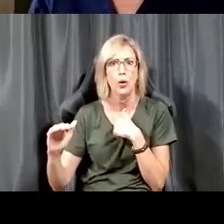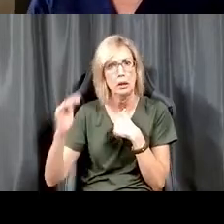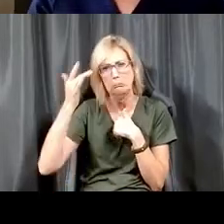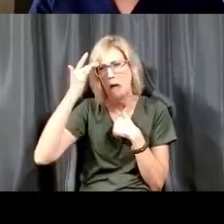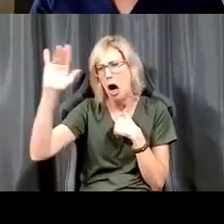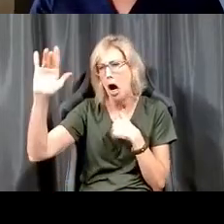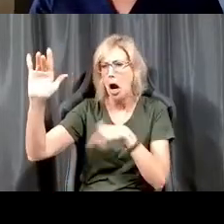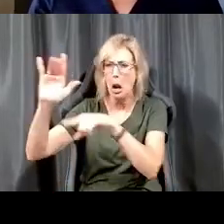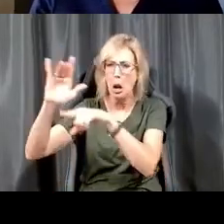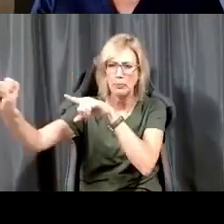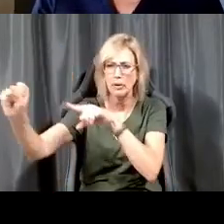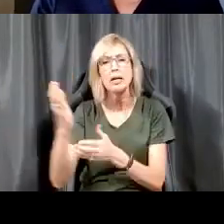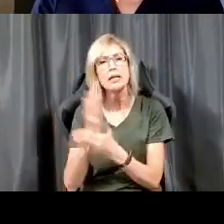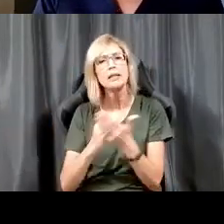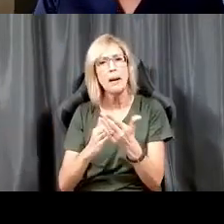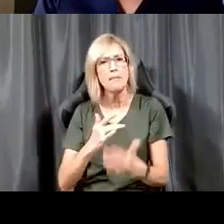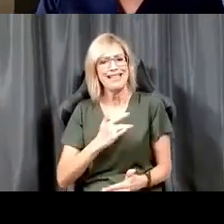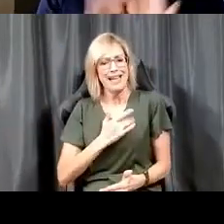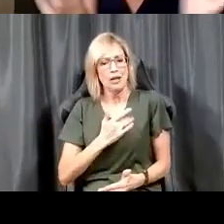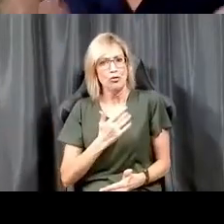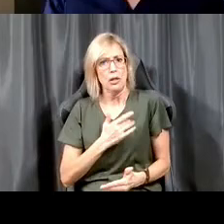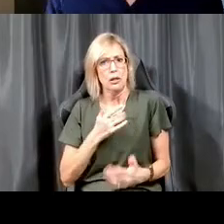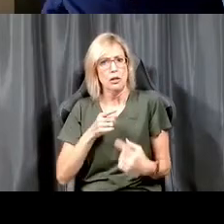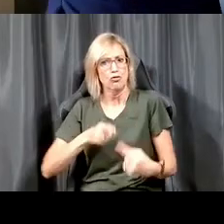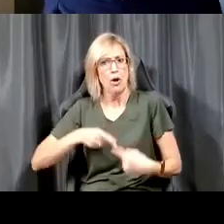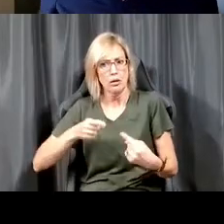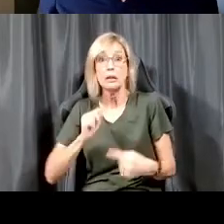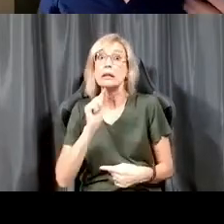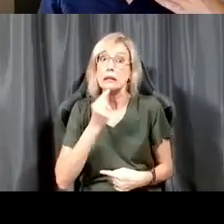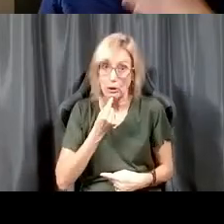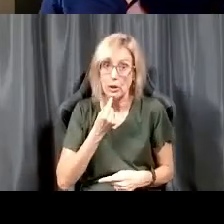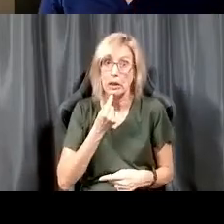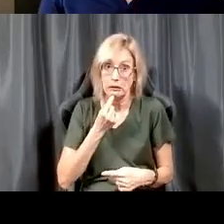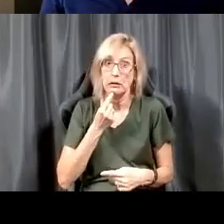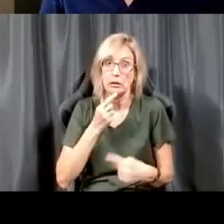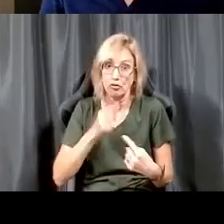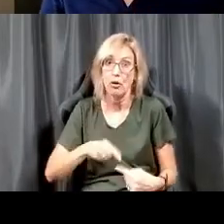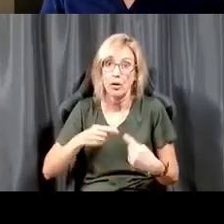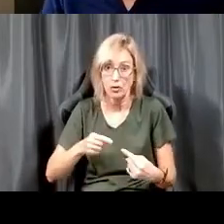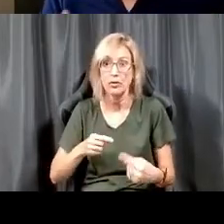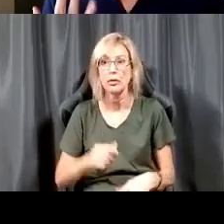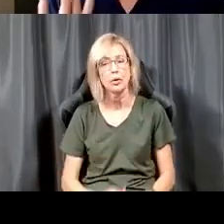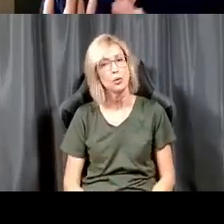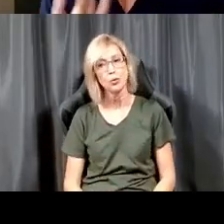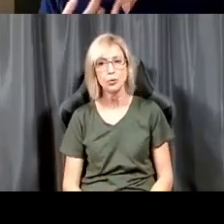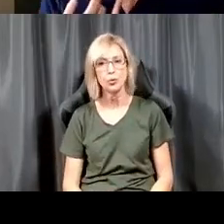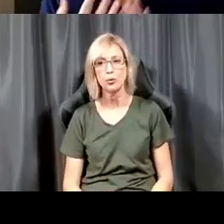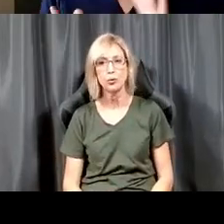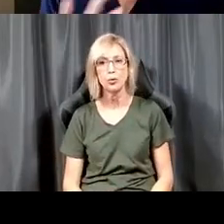Has some sensory struggles. Has some pretty severe sensory struggles. On point, grade levels. All